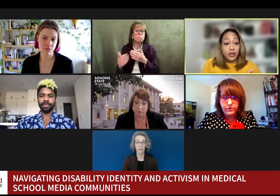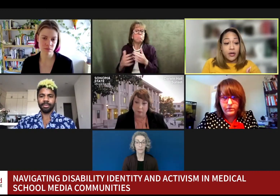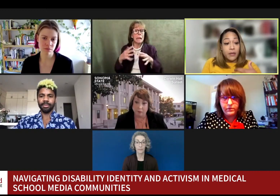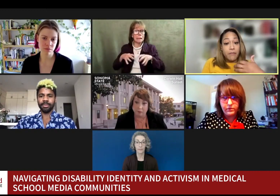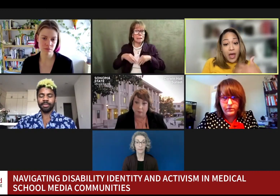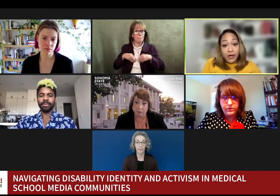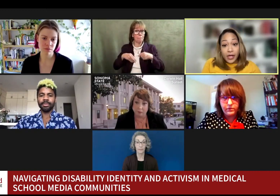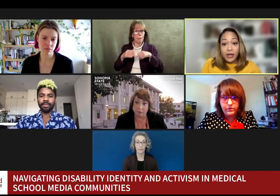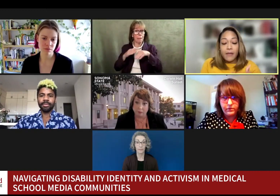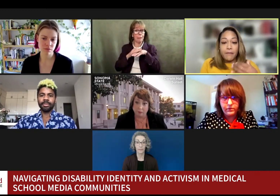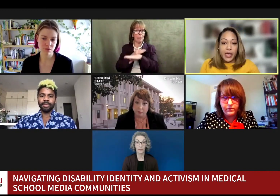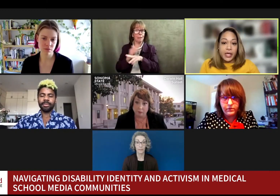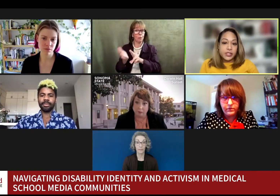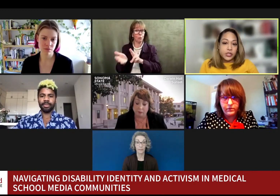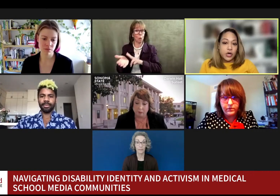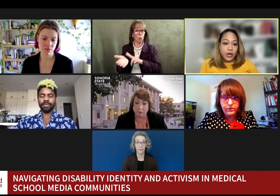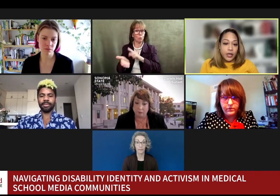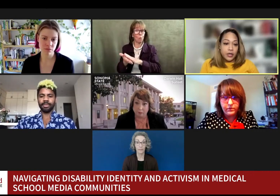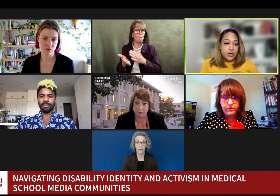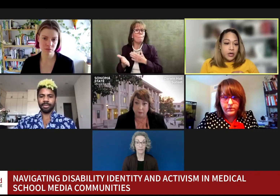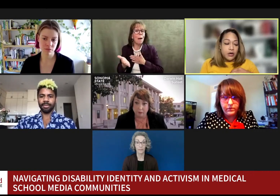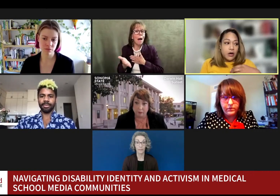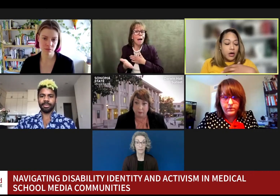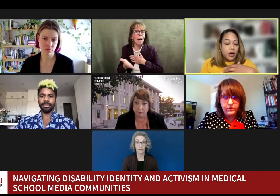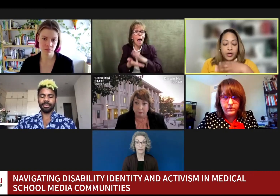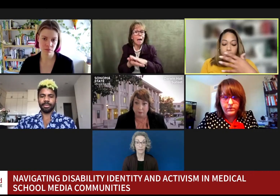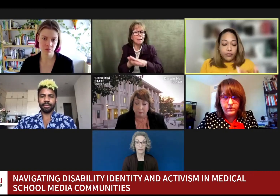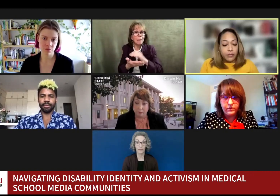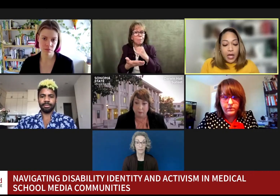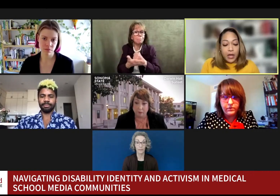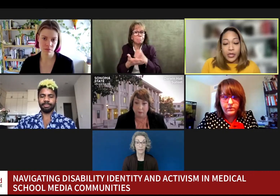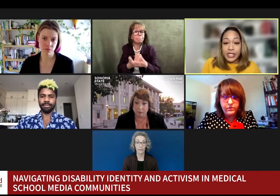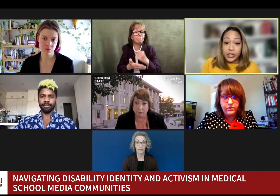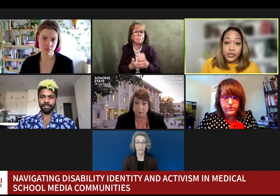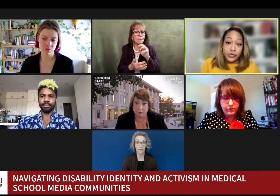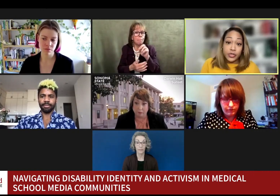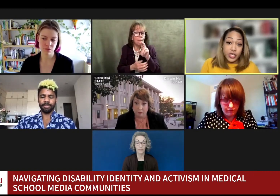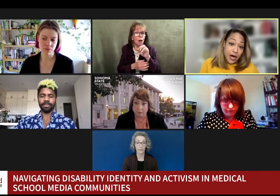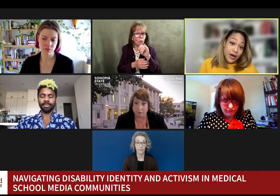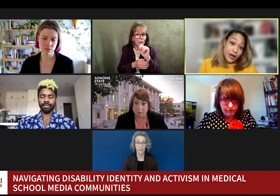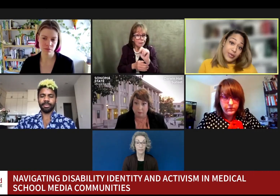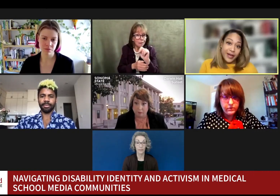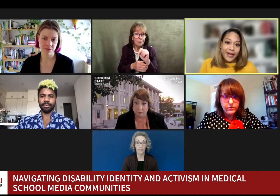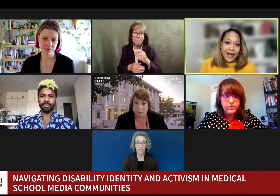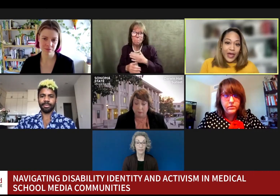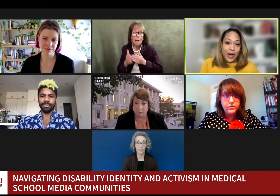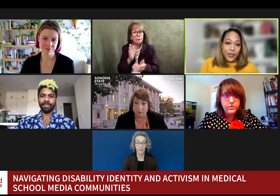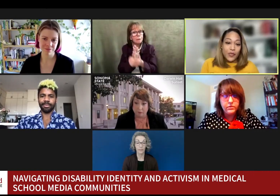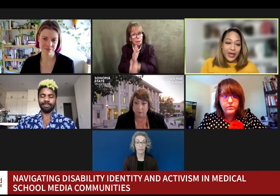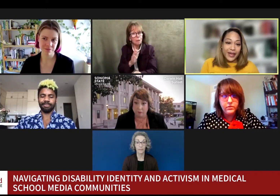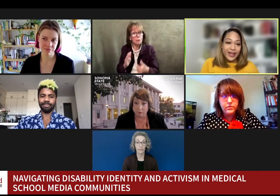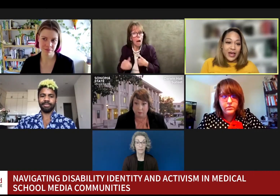school based on merit, based on my ability to do the job [LAUGH] At that moment.